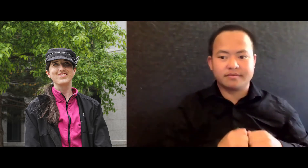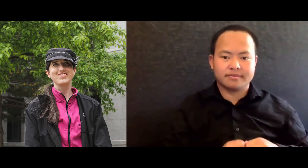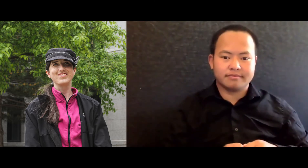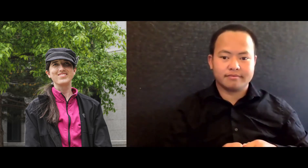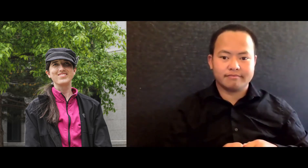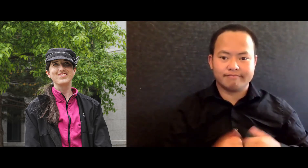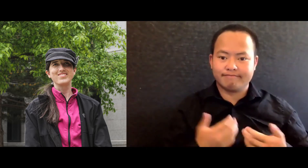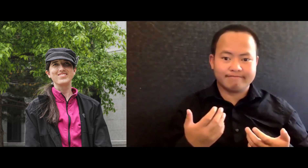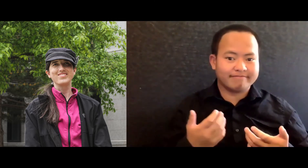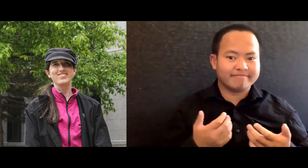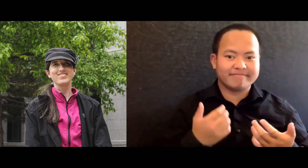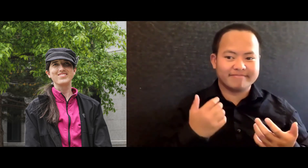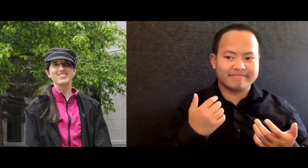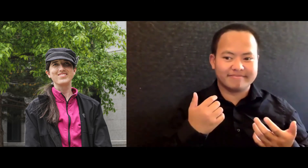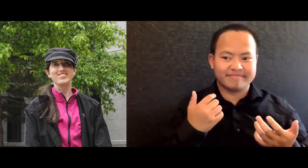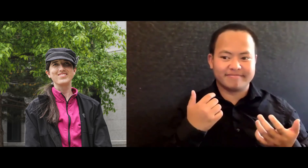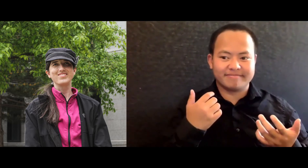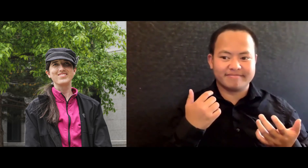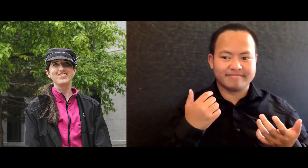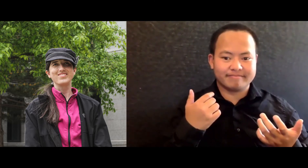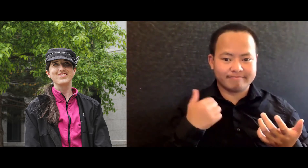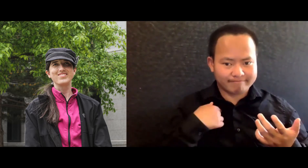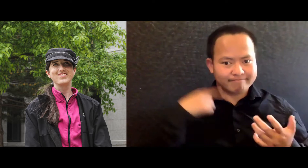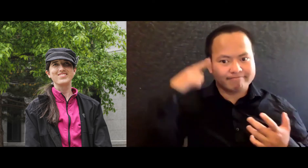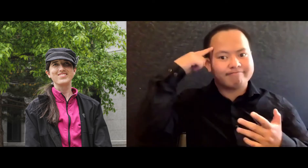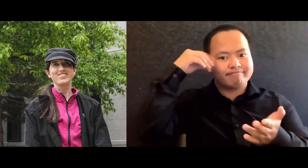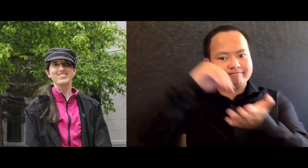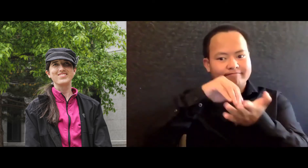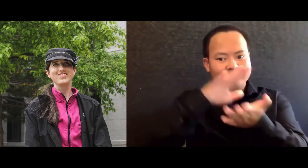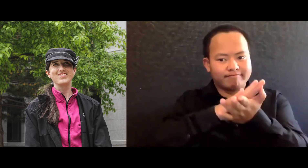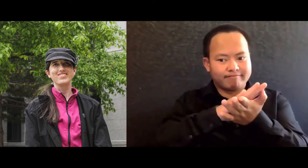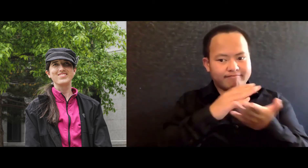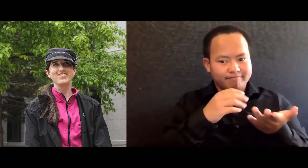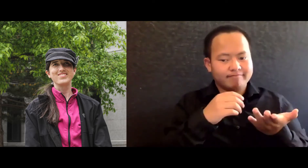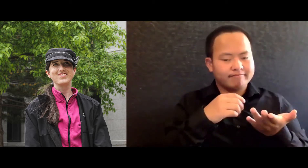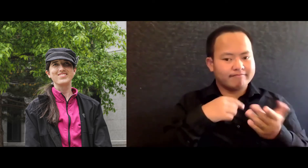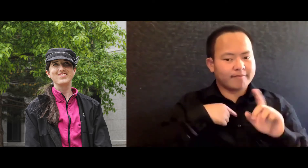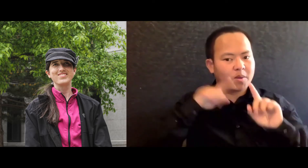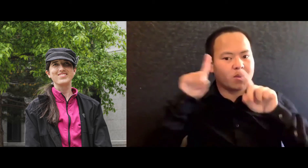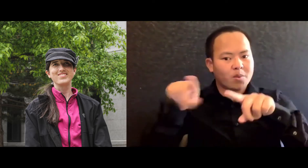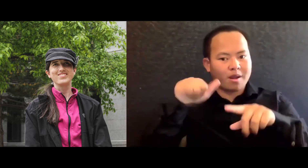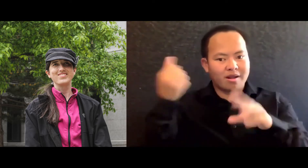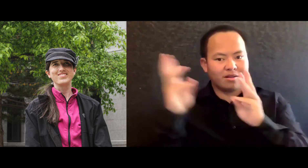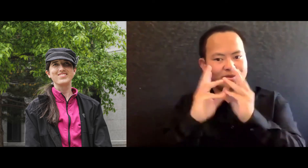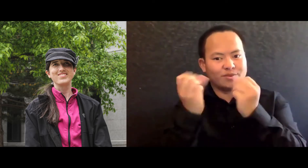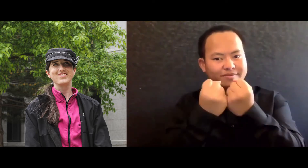I shook my head, made a mental note, and went to other workshops.